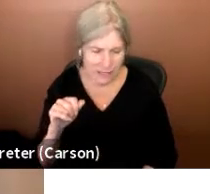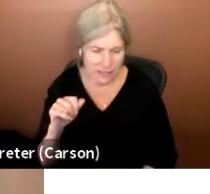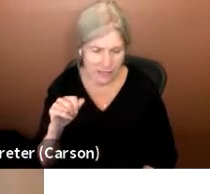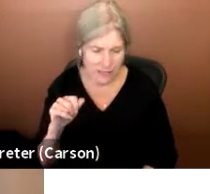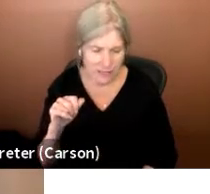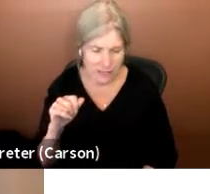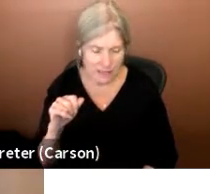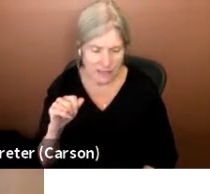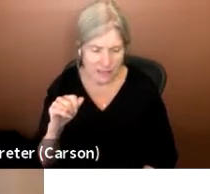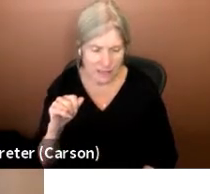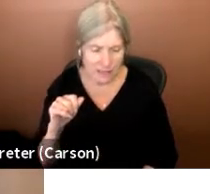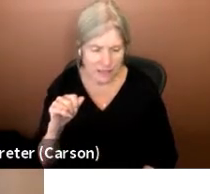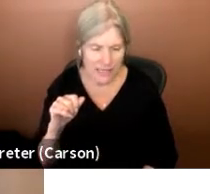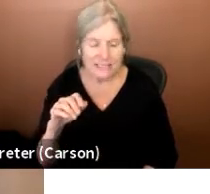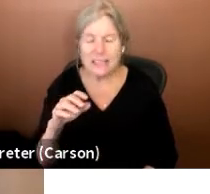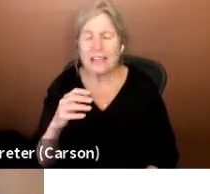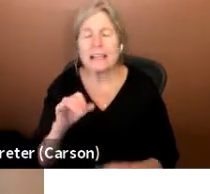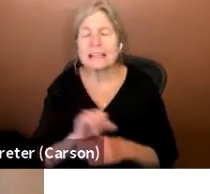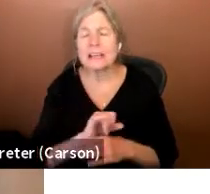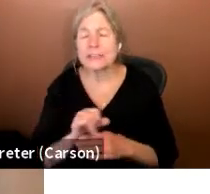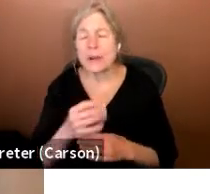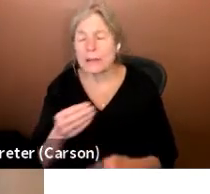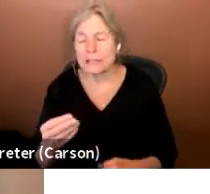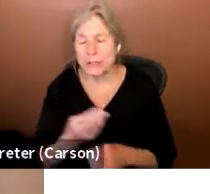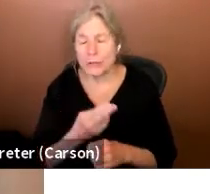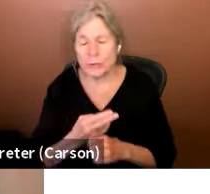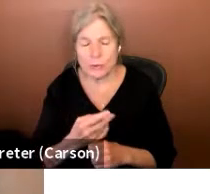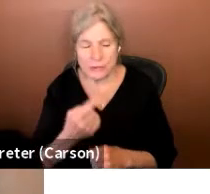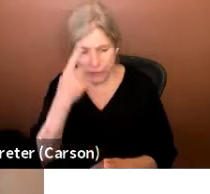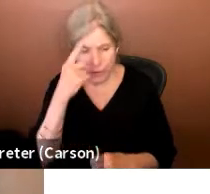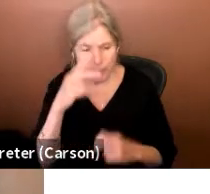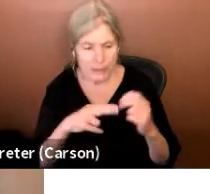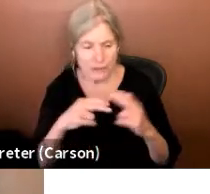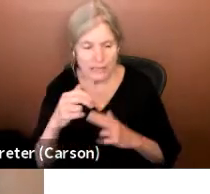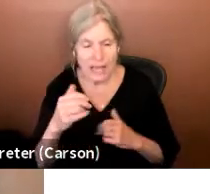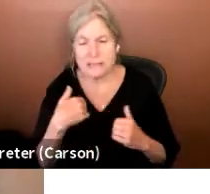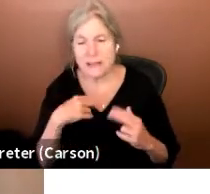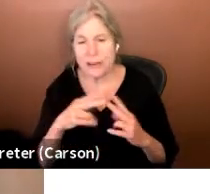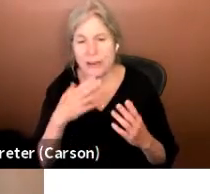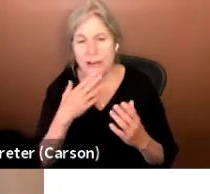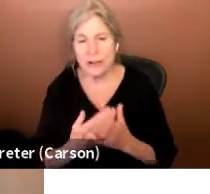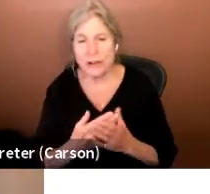industrial material used for insulation of buildings. It's very good or